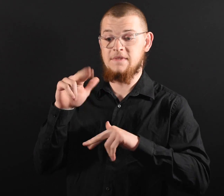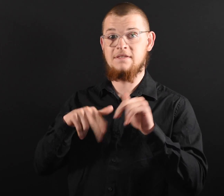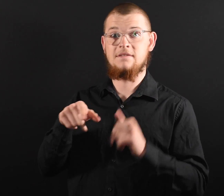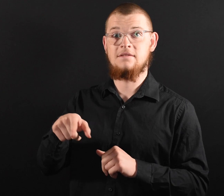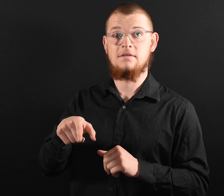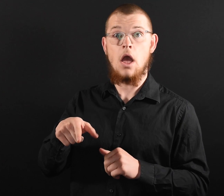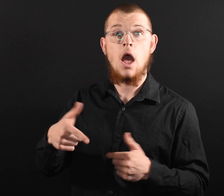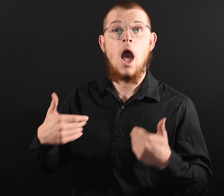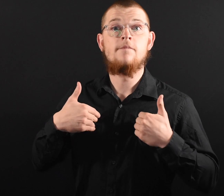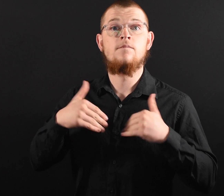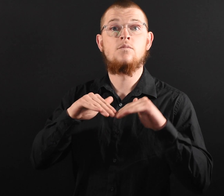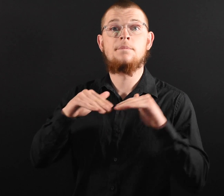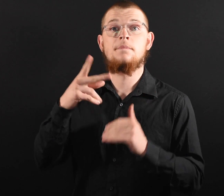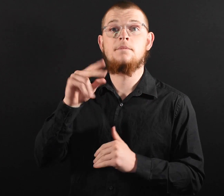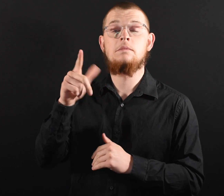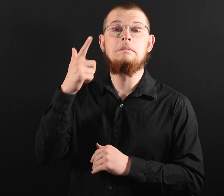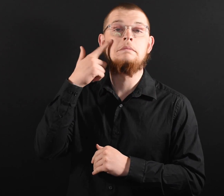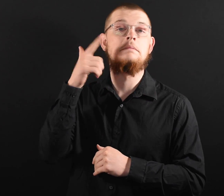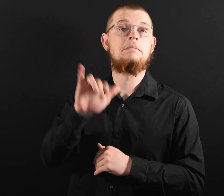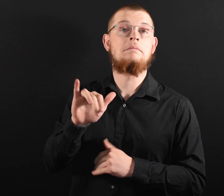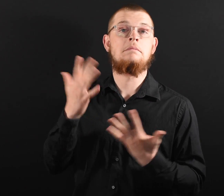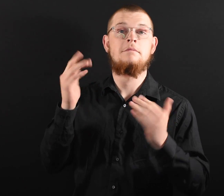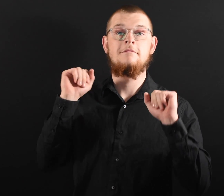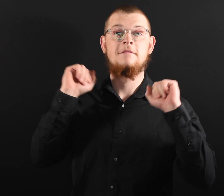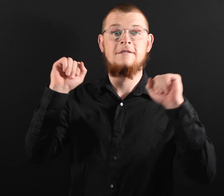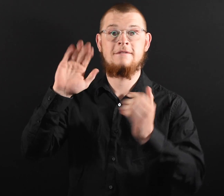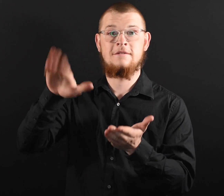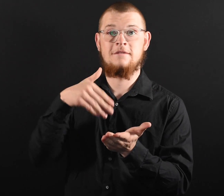If a pool is located within a place of public accommodation